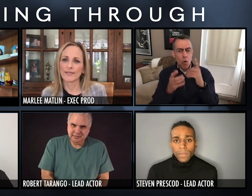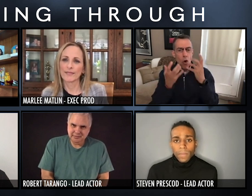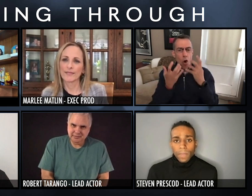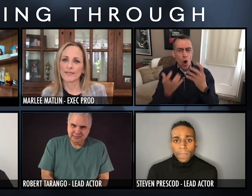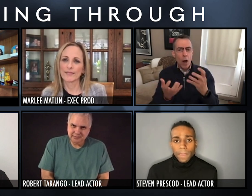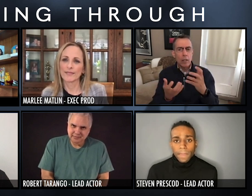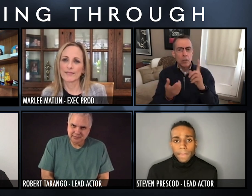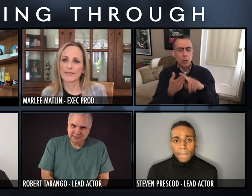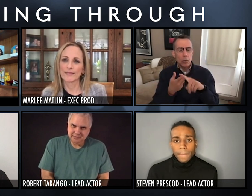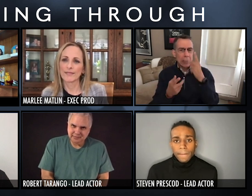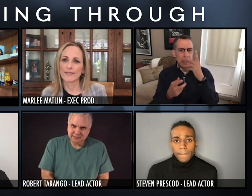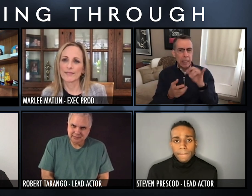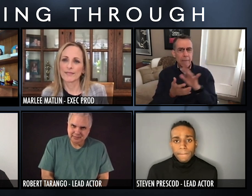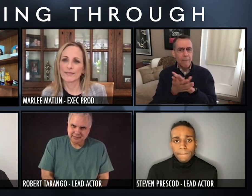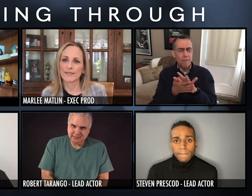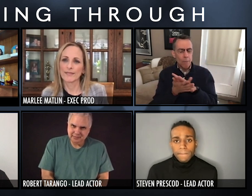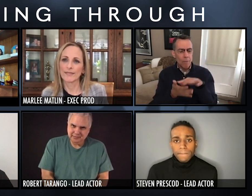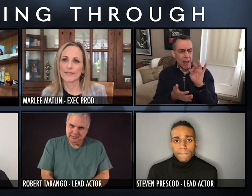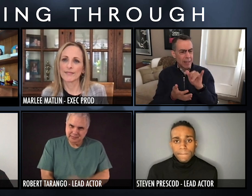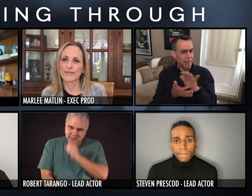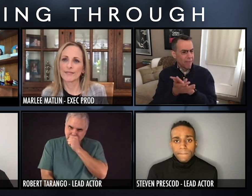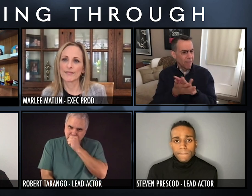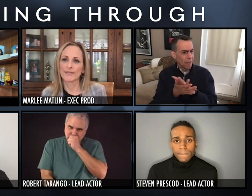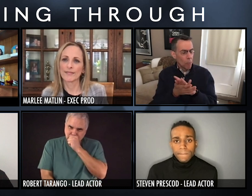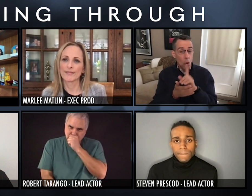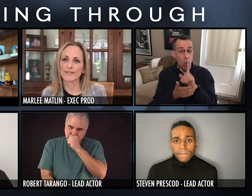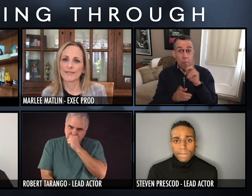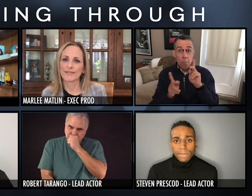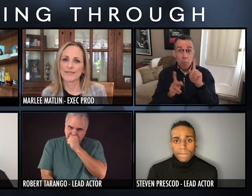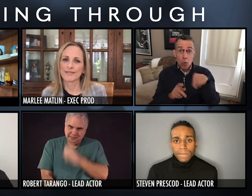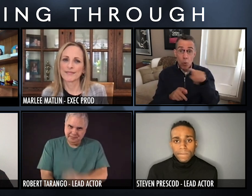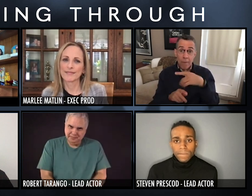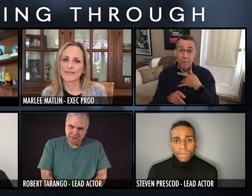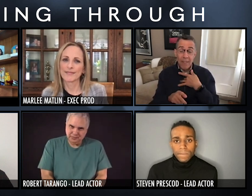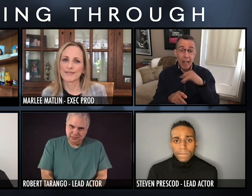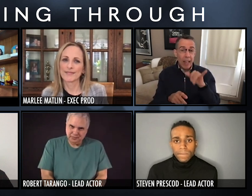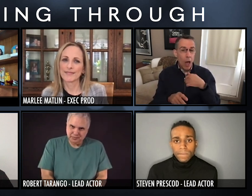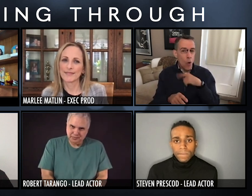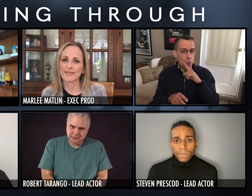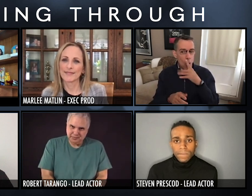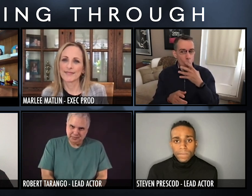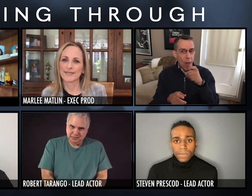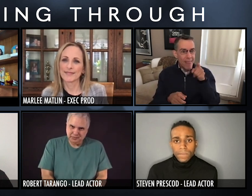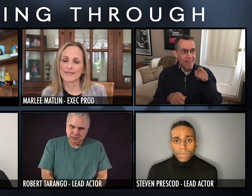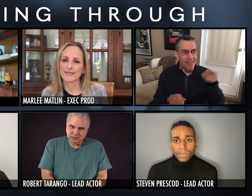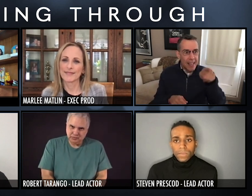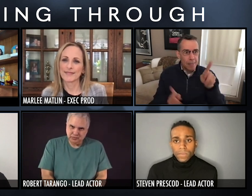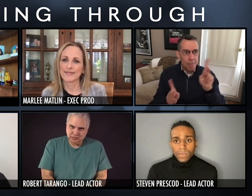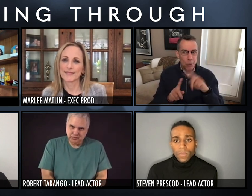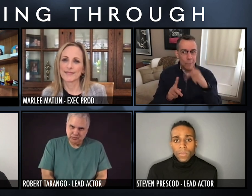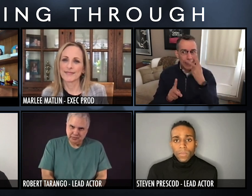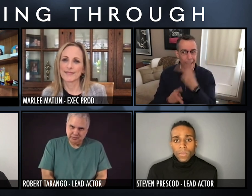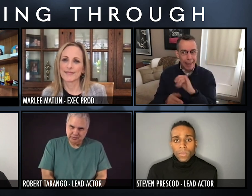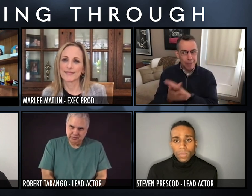and see this film and find this film. Are there people that you feel like, "I really want these people to see this film. This is important for them."